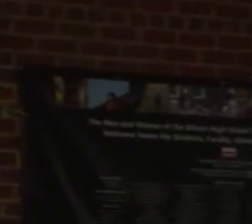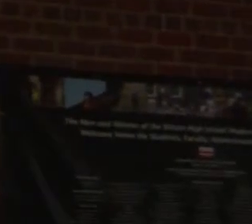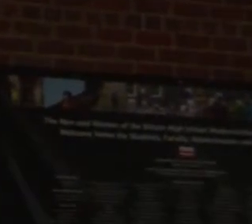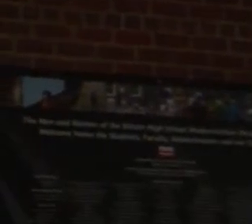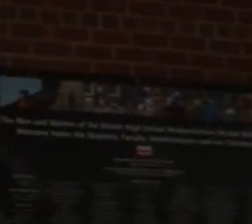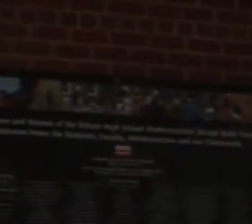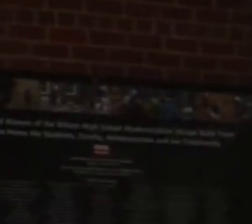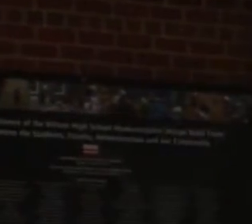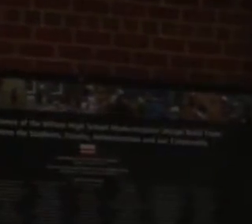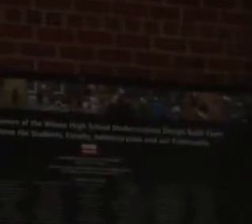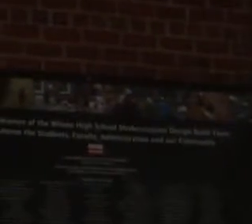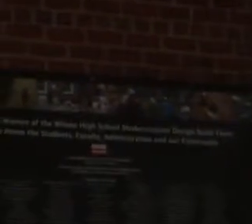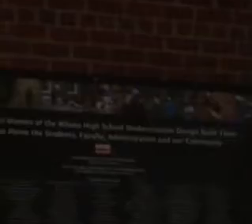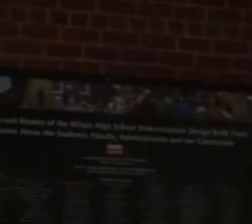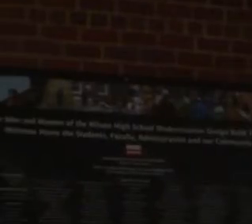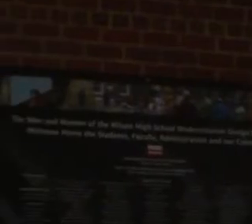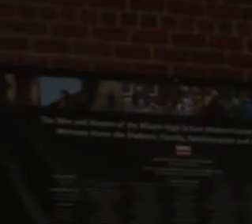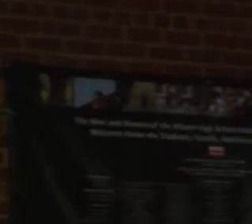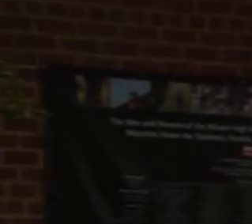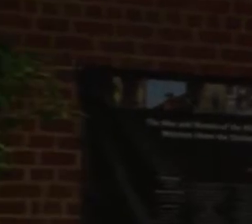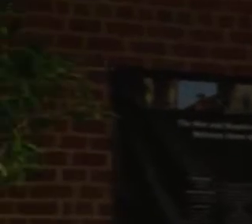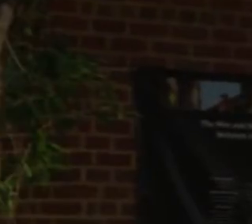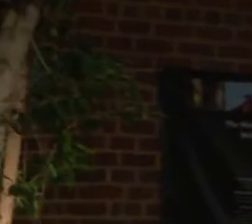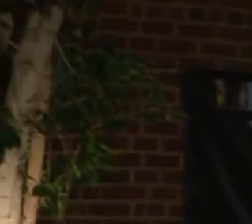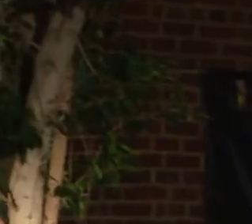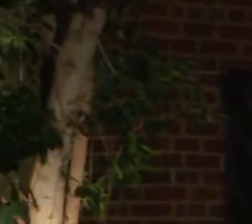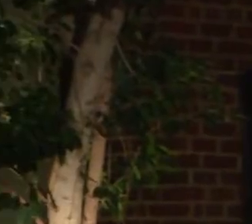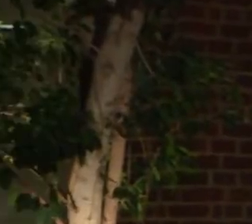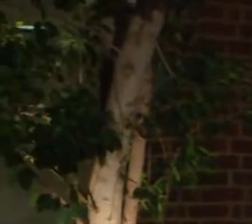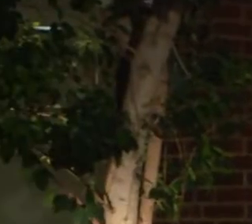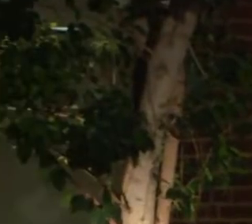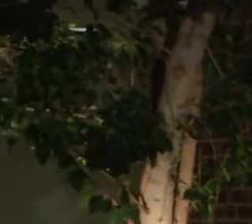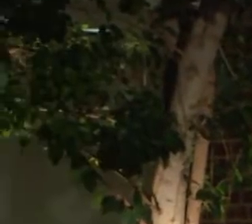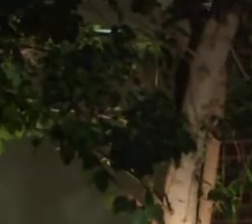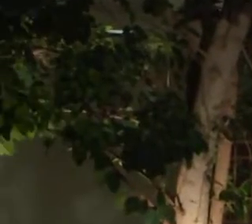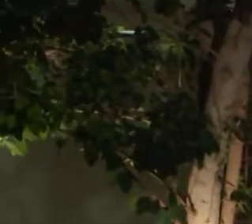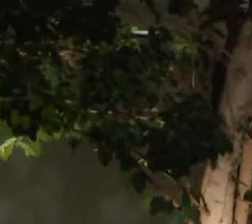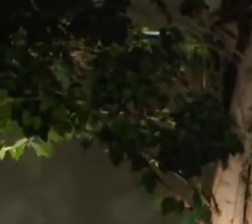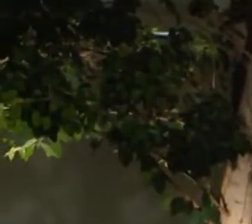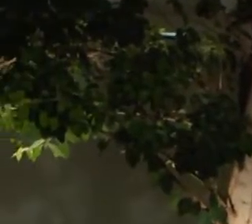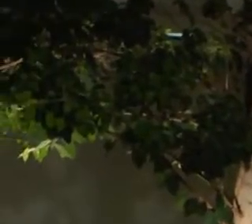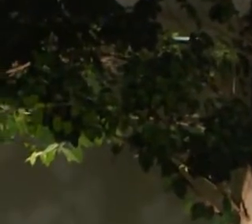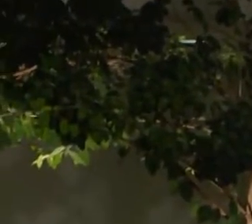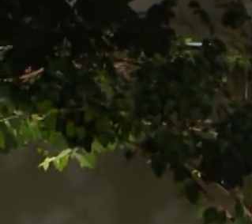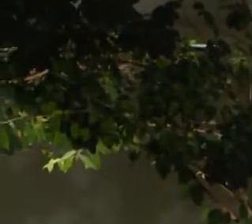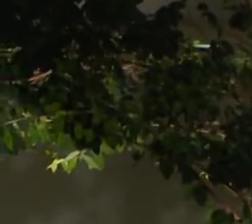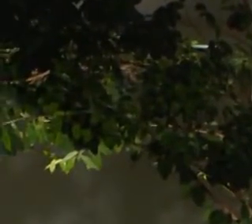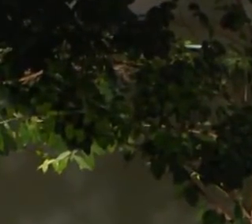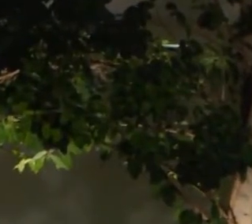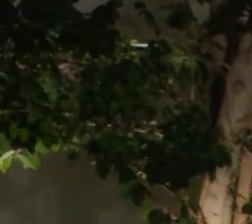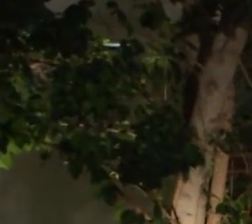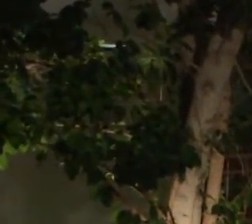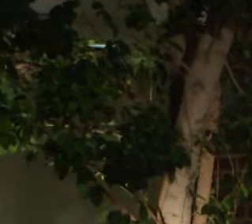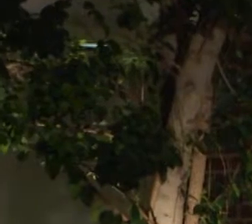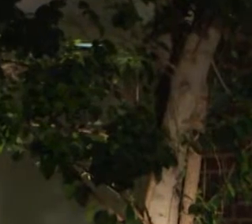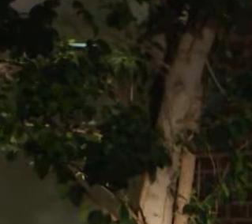CITY. AND WE HAVE OUTSTANDING SCHOOLS BUT NOT EVERY SINGLE ONE OF OUR KIDS IS YET EXPERIENCING THAT SUCCESS.